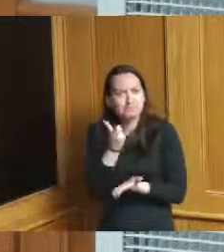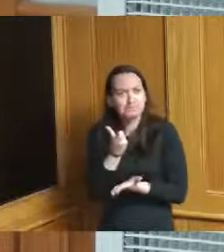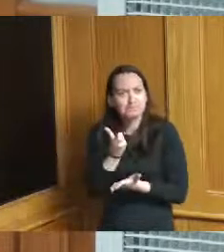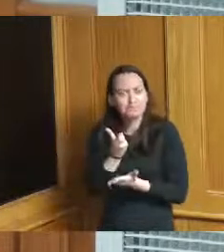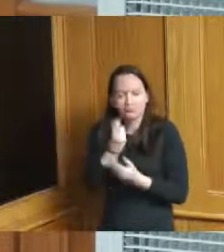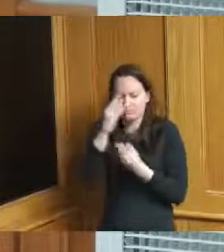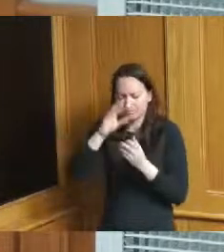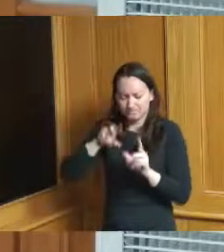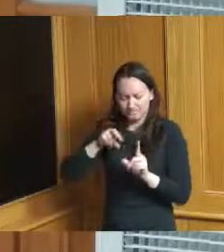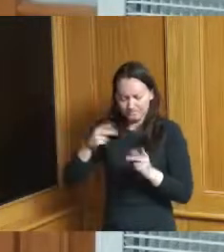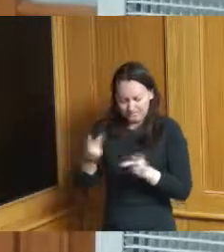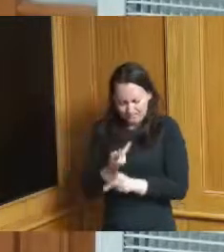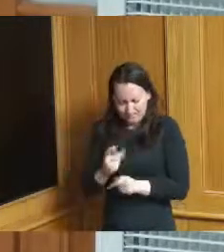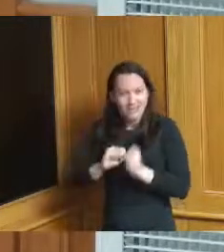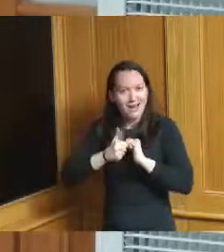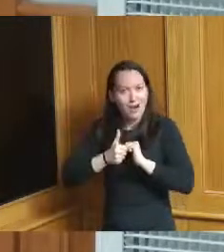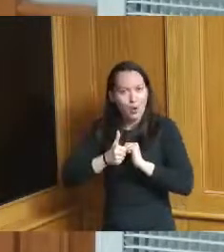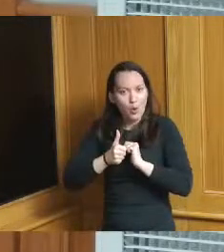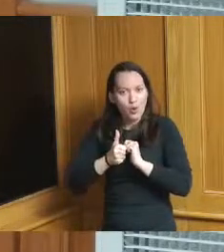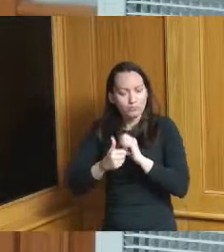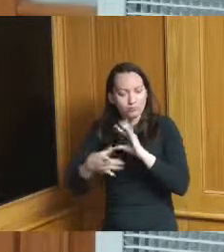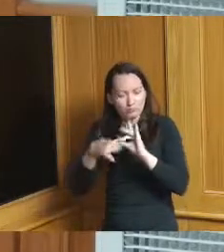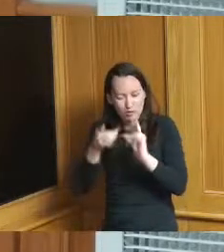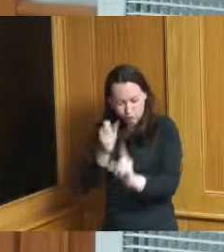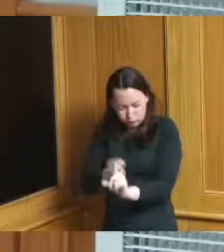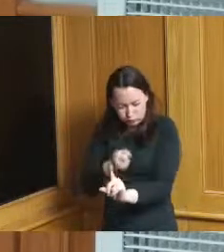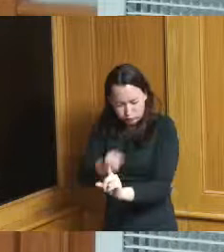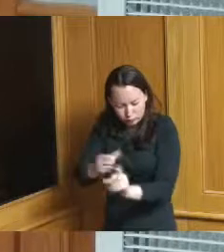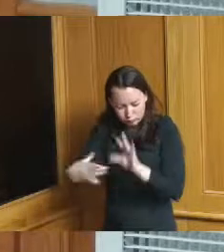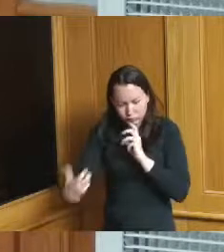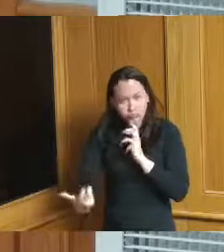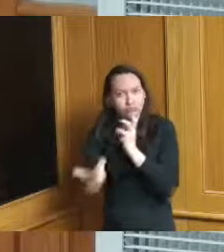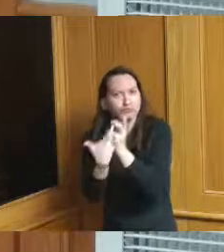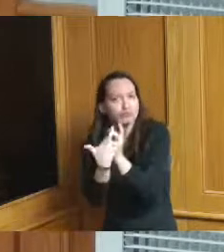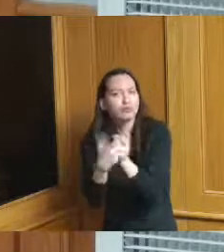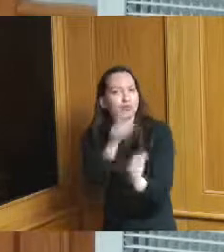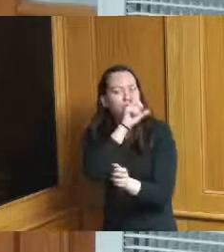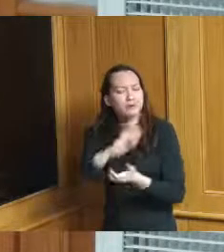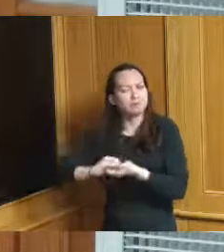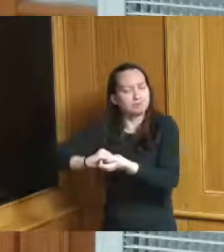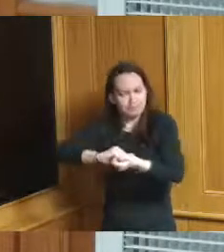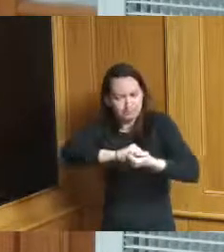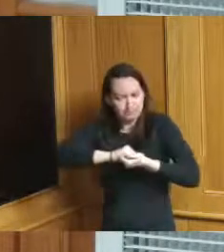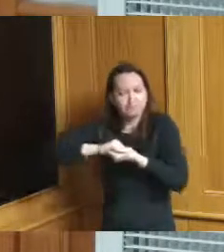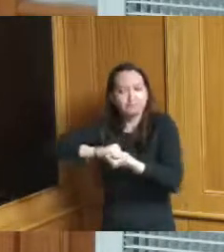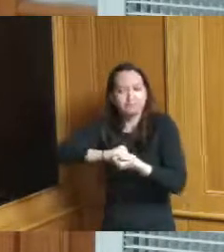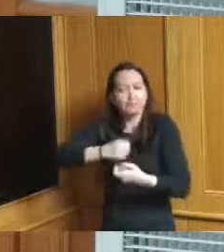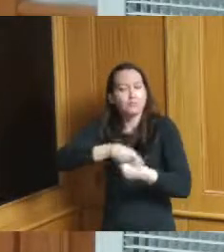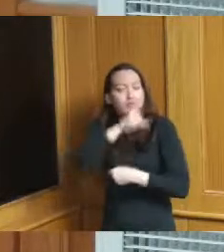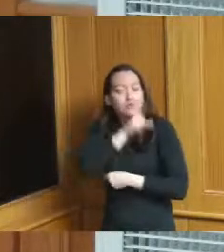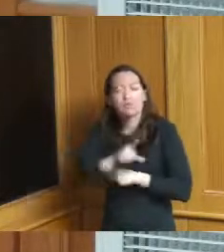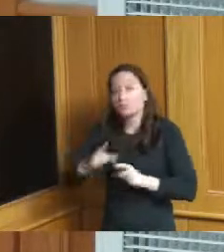how we create and deliver messages and really work together to make sure in addition to testing that